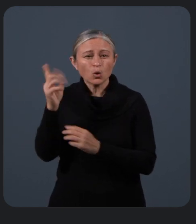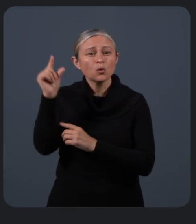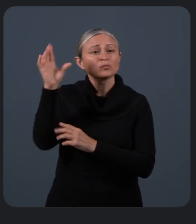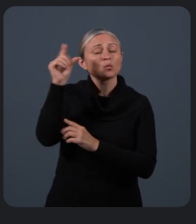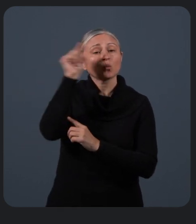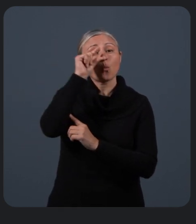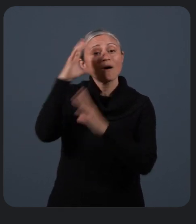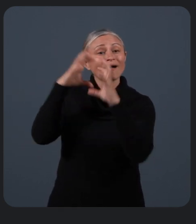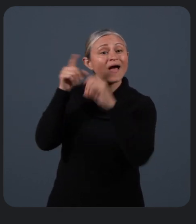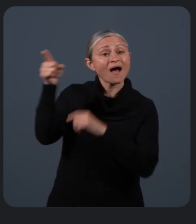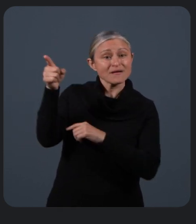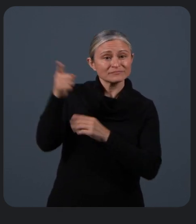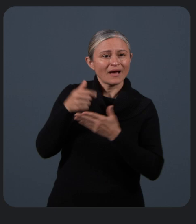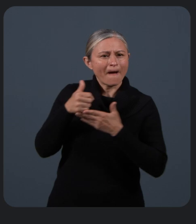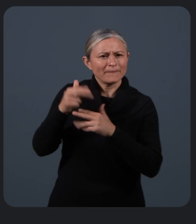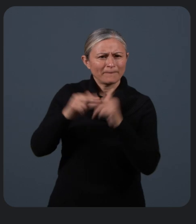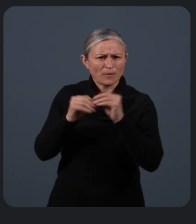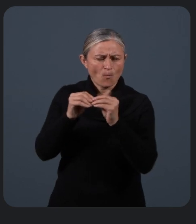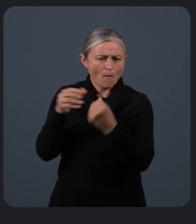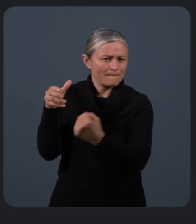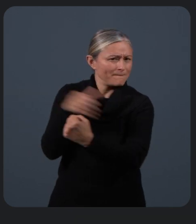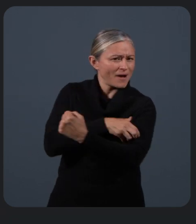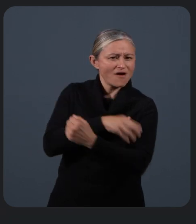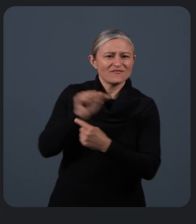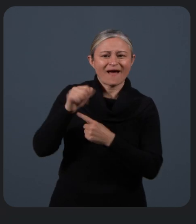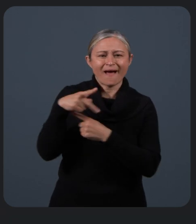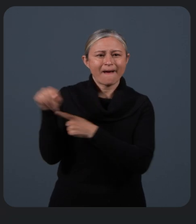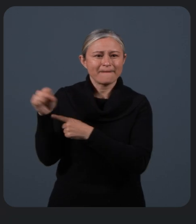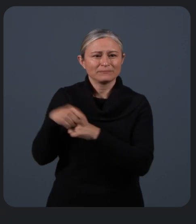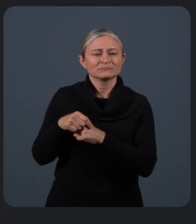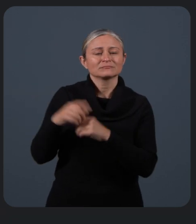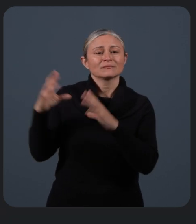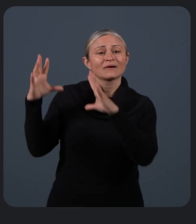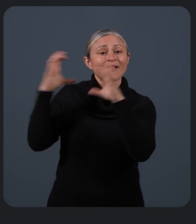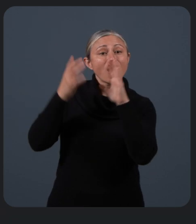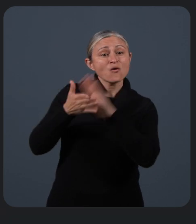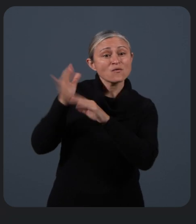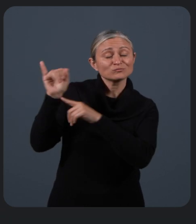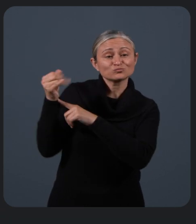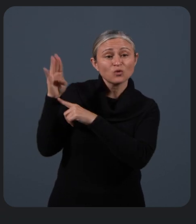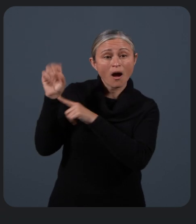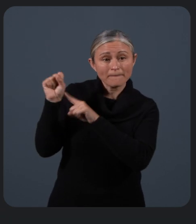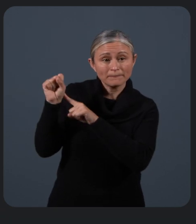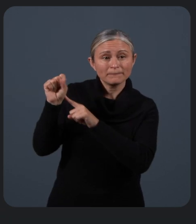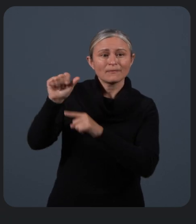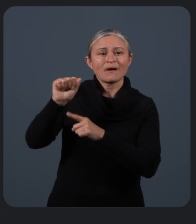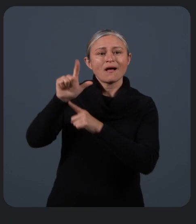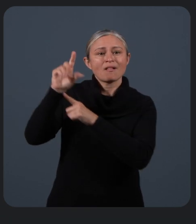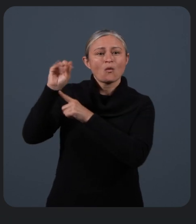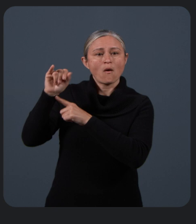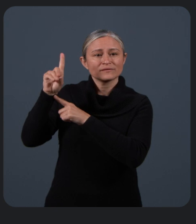you build more powerful apps. Cloud Run jobs and AlloyDB are available today